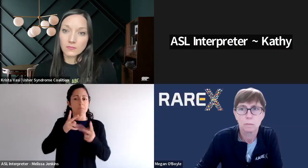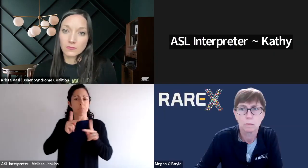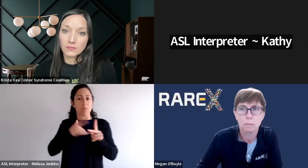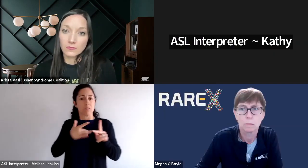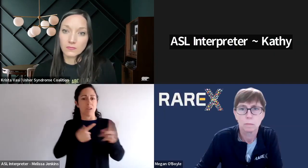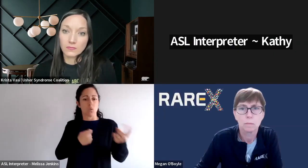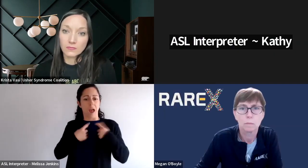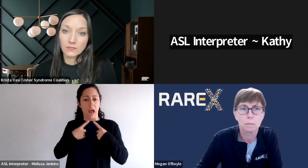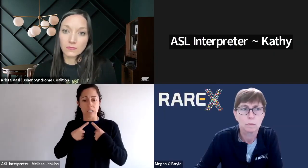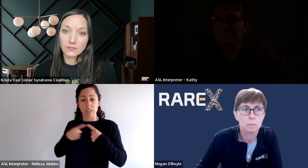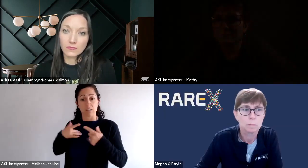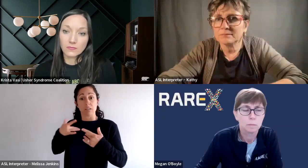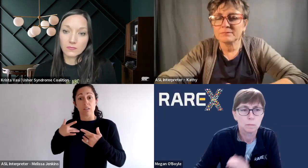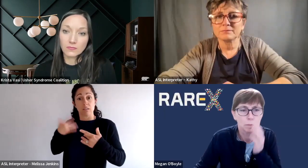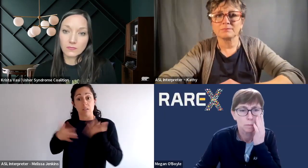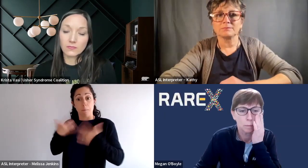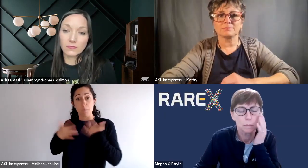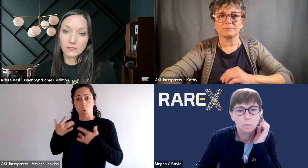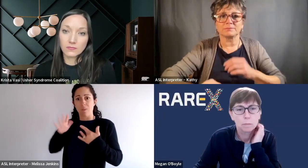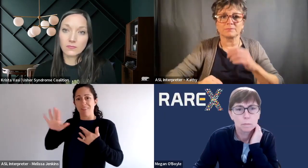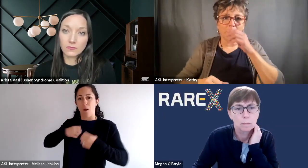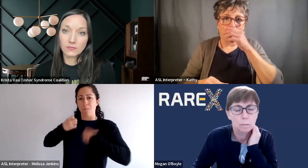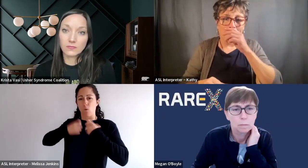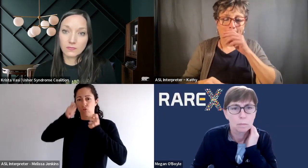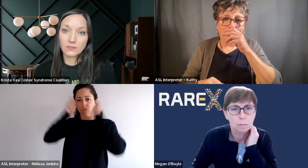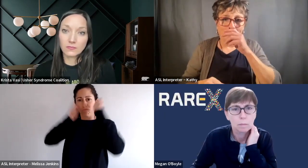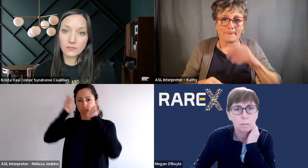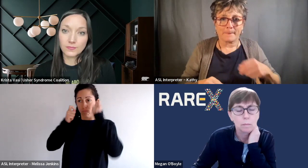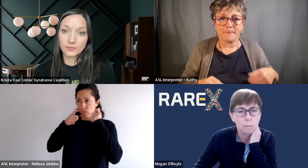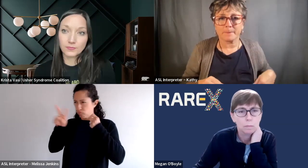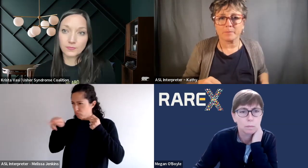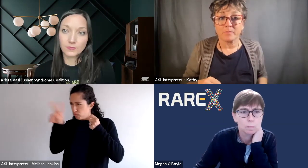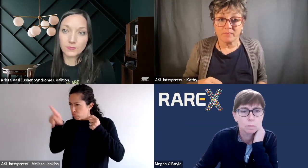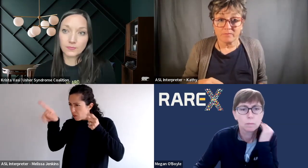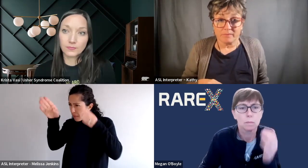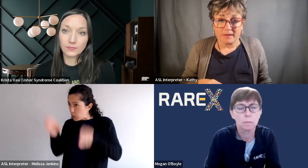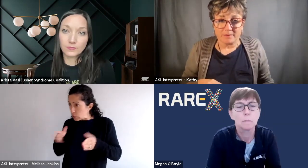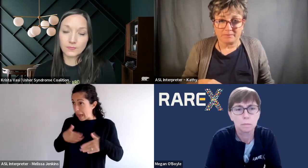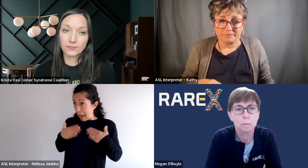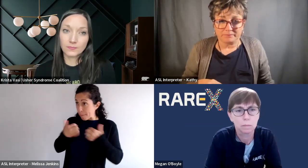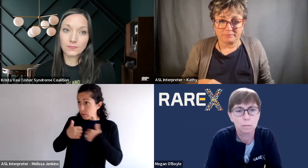with me. So all of those dimensions for example really play into our quality of life, play into